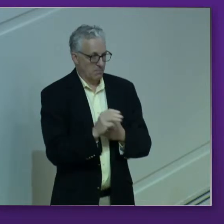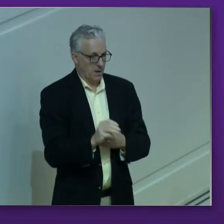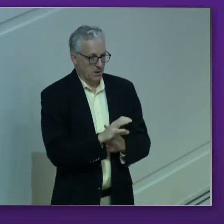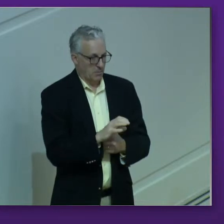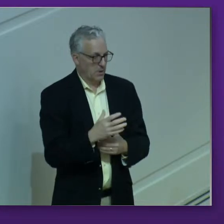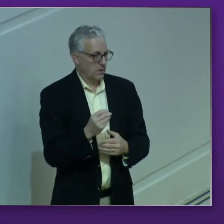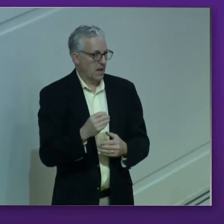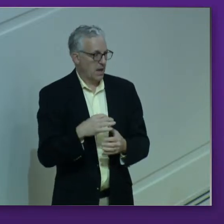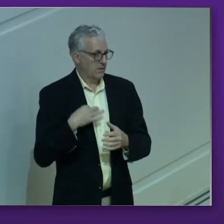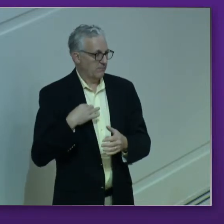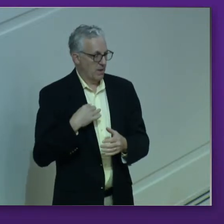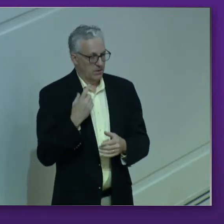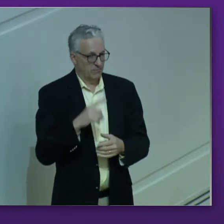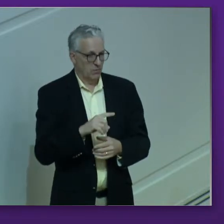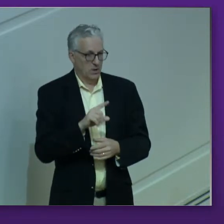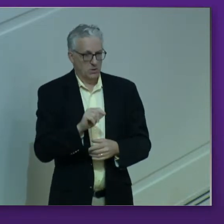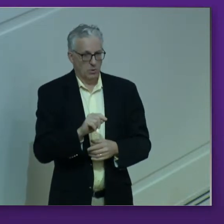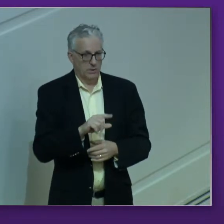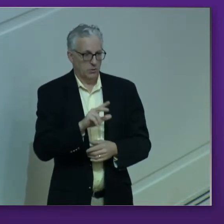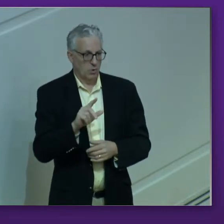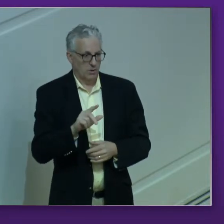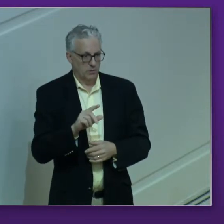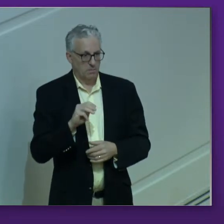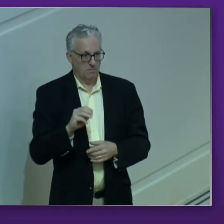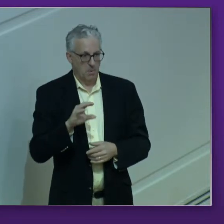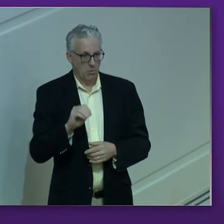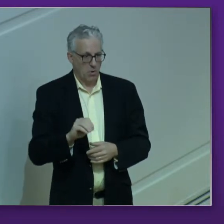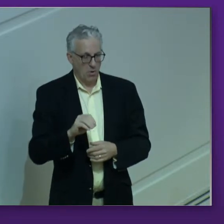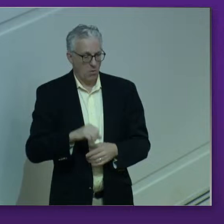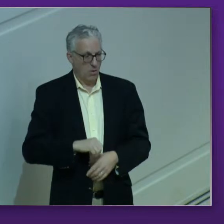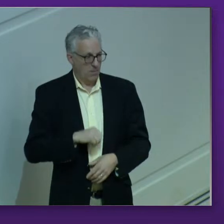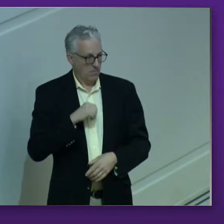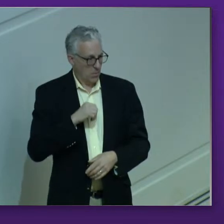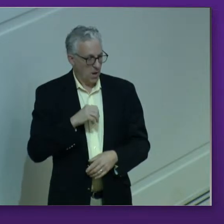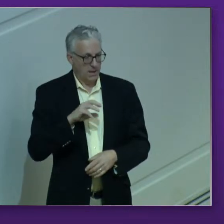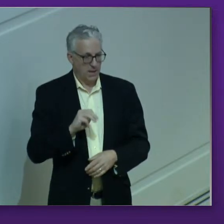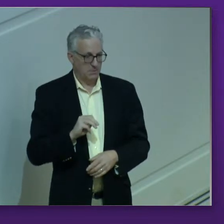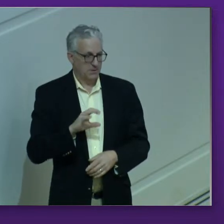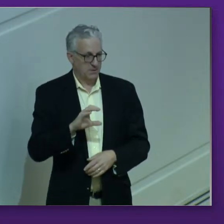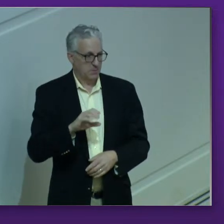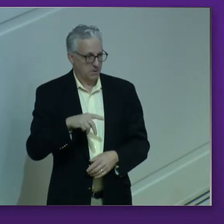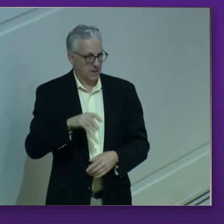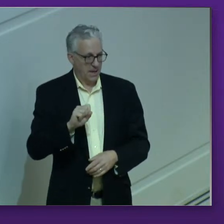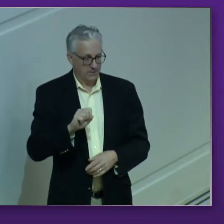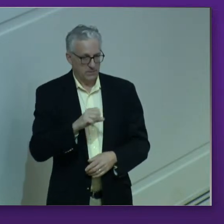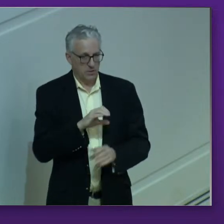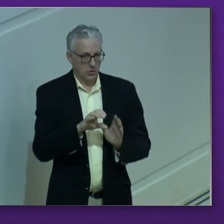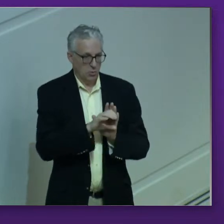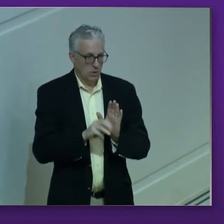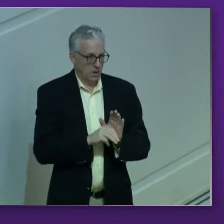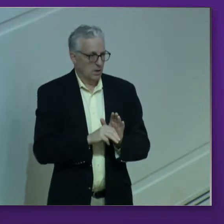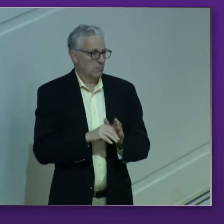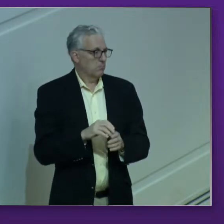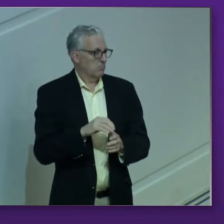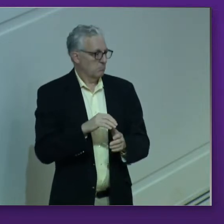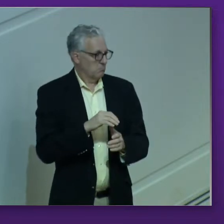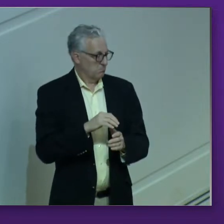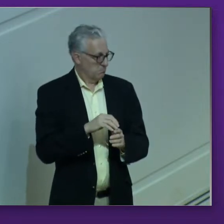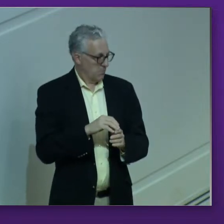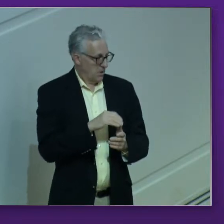A COLLEAGUE WRITES HER SERVICE WHICH IS DEEPLY INTO THE COMMUNITY. SHE HAS SERVED AS THE MONTGOMERY COLLEGE LIAISON